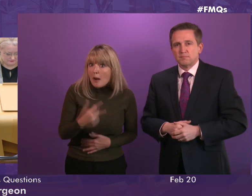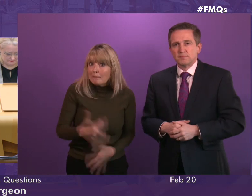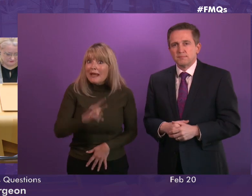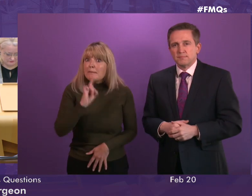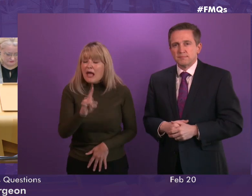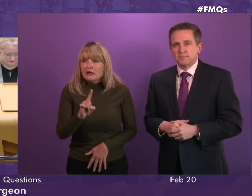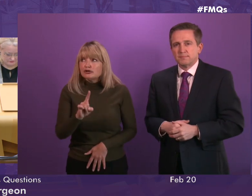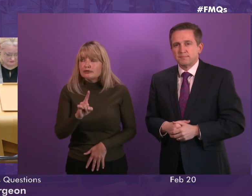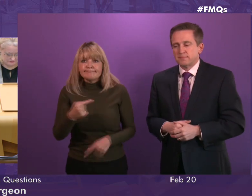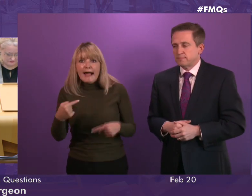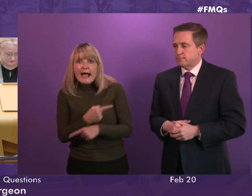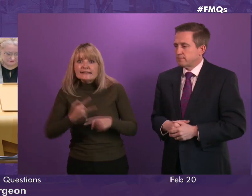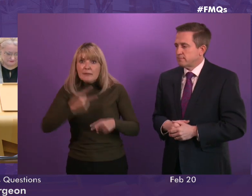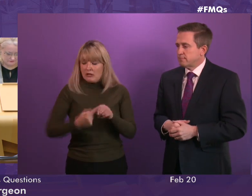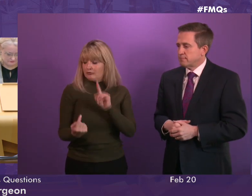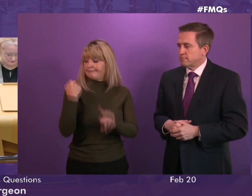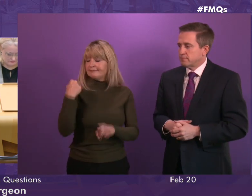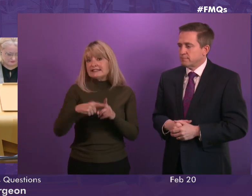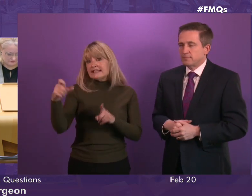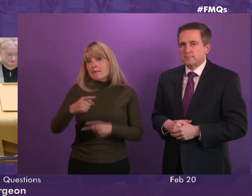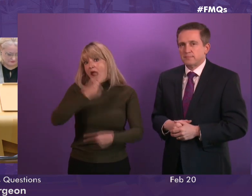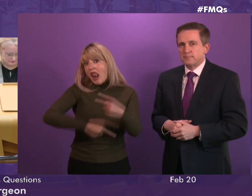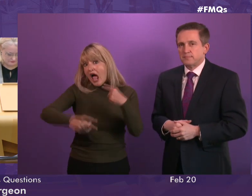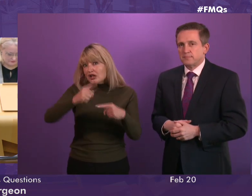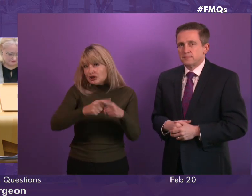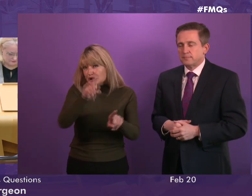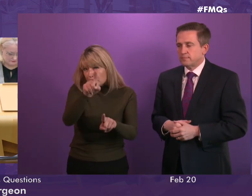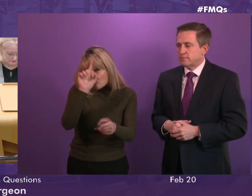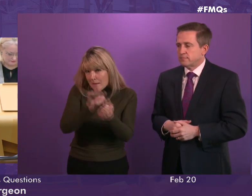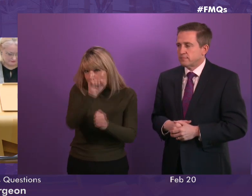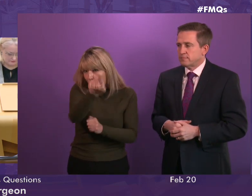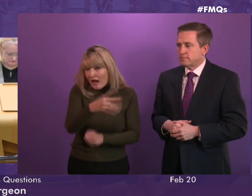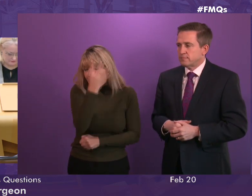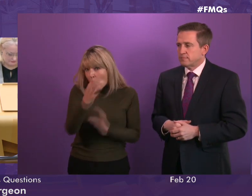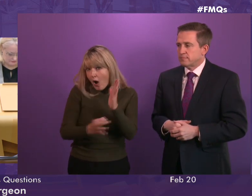A and E performance. In December last year, against the four-hour target, the performance